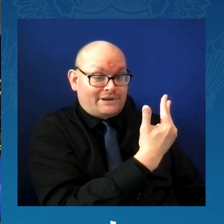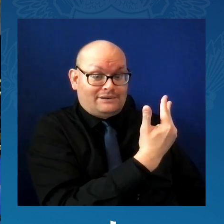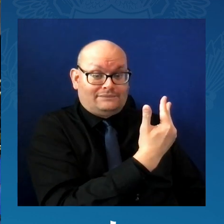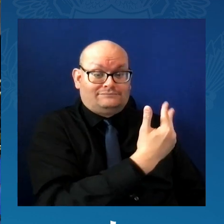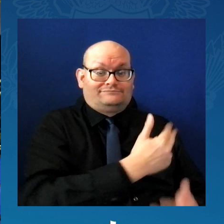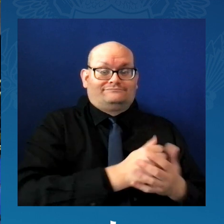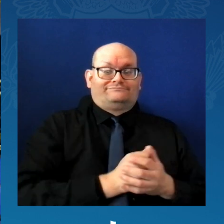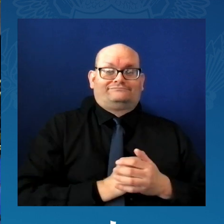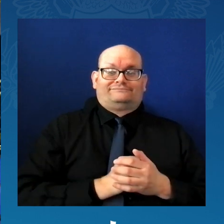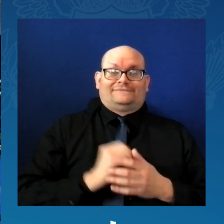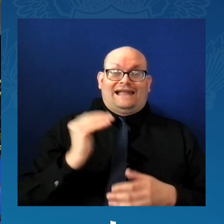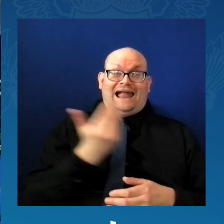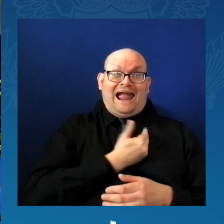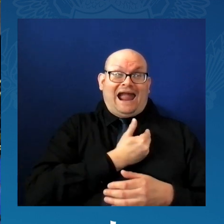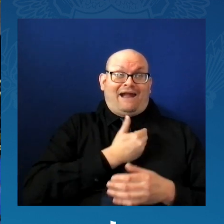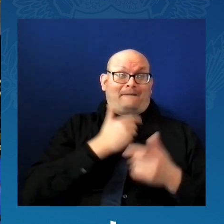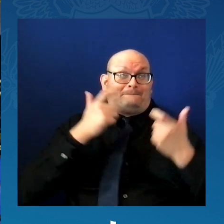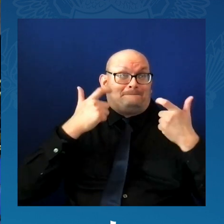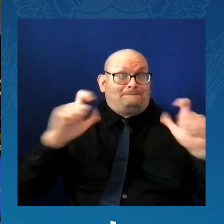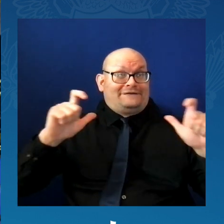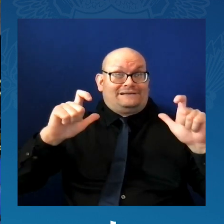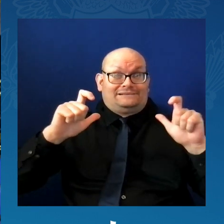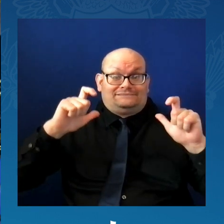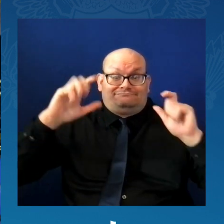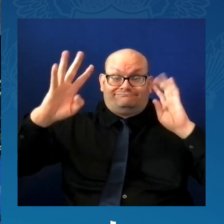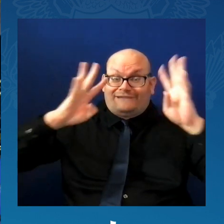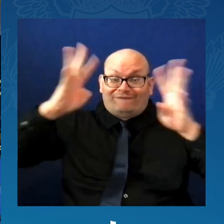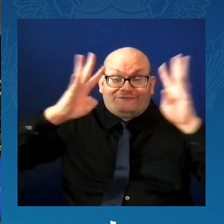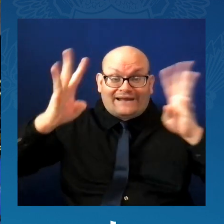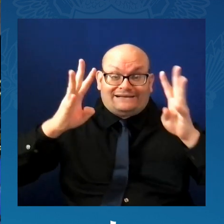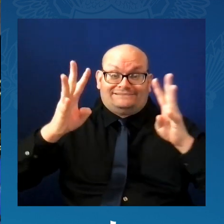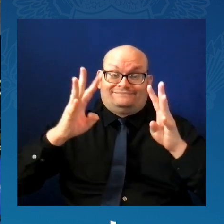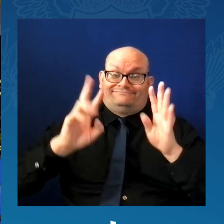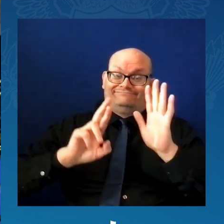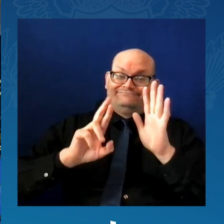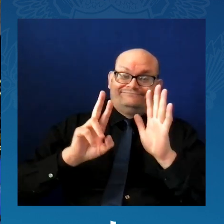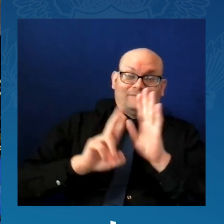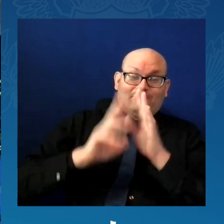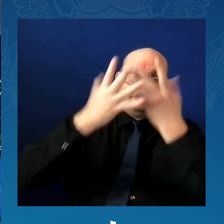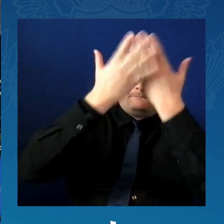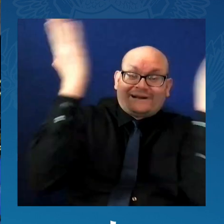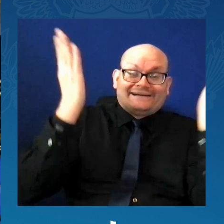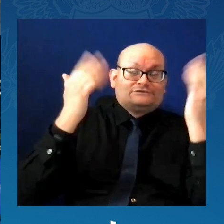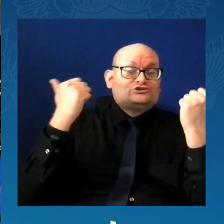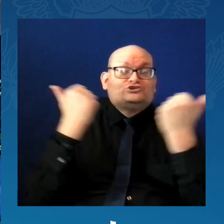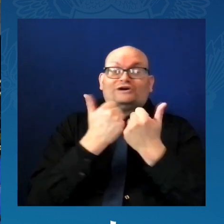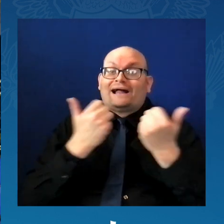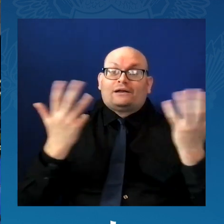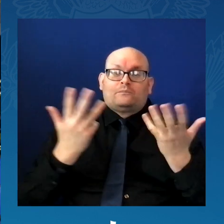is how to harvest it to support national security. You must foster even more U.S. space startups to thrive.